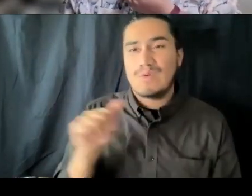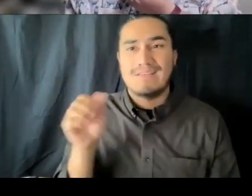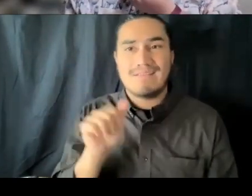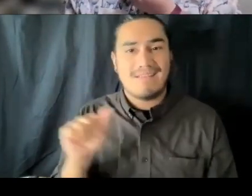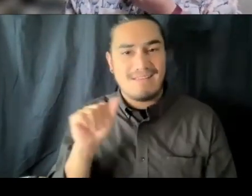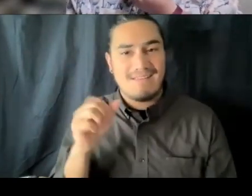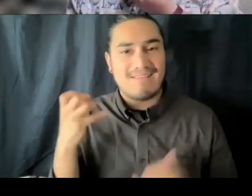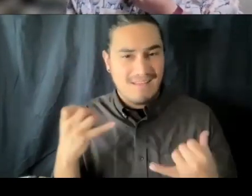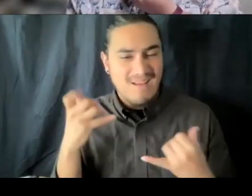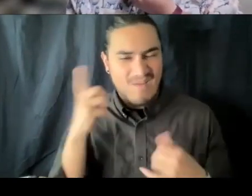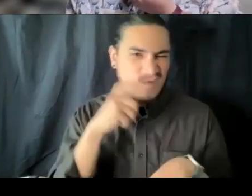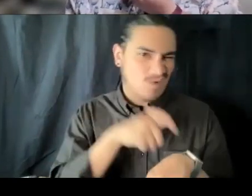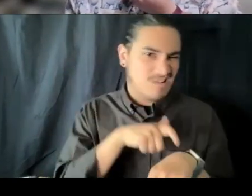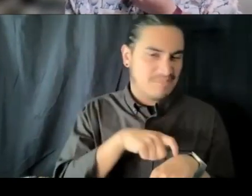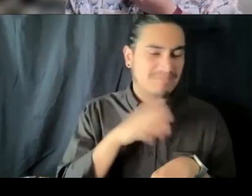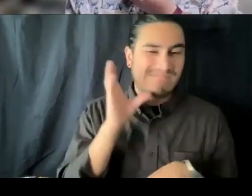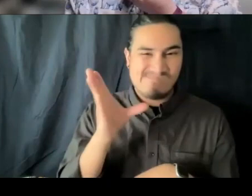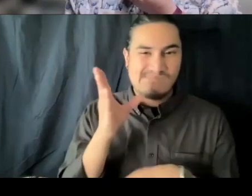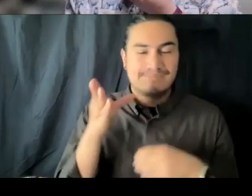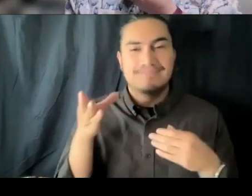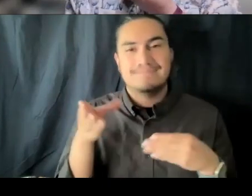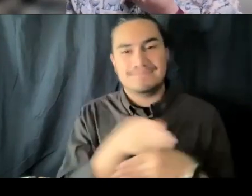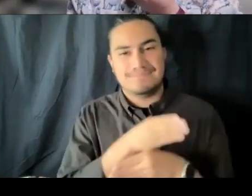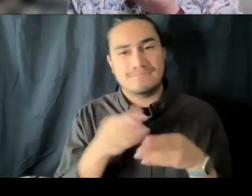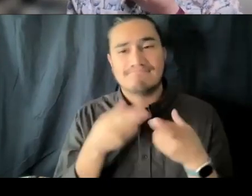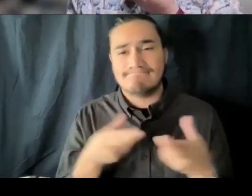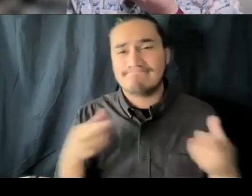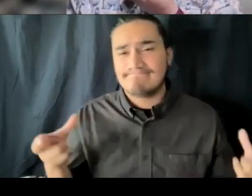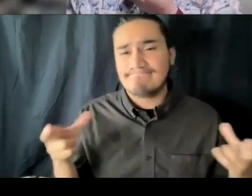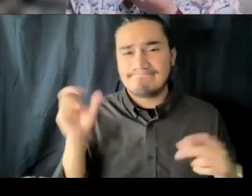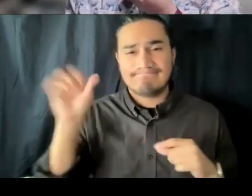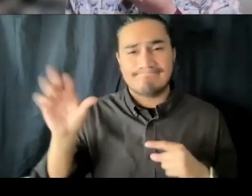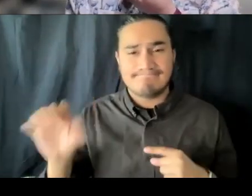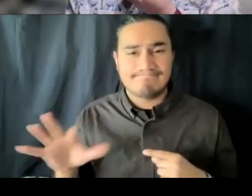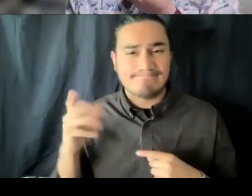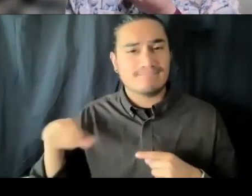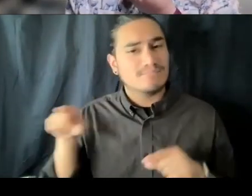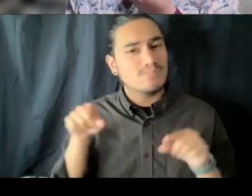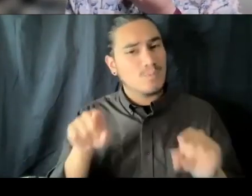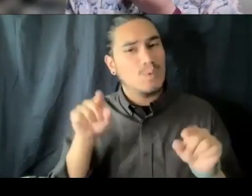For time, I'm gonna share some resources while y'all are typing out your questions.